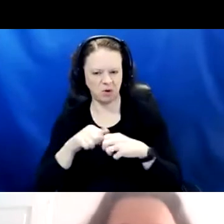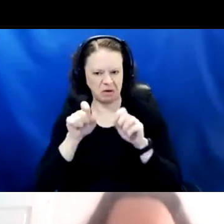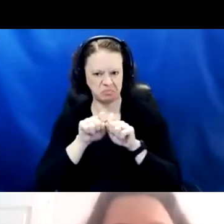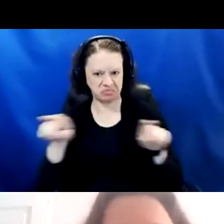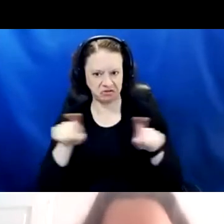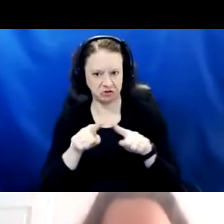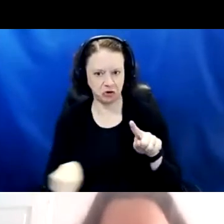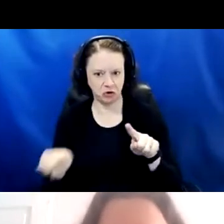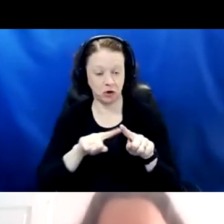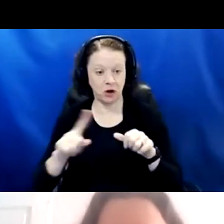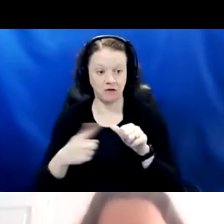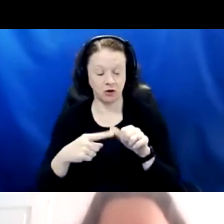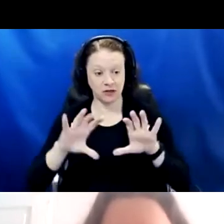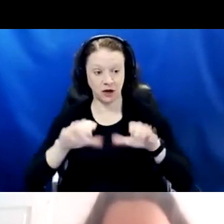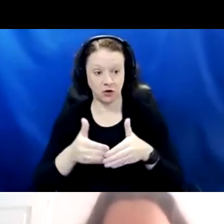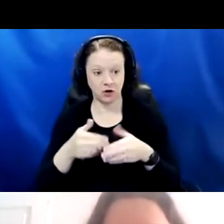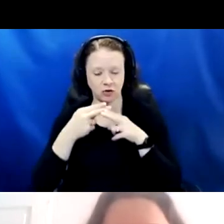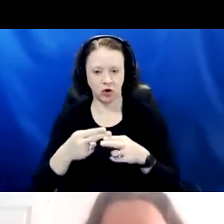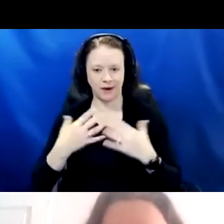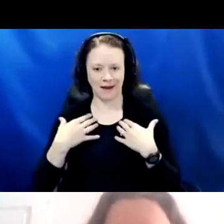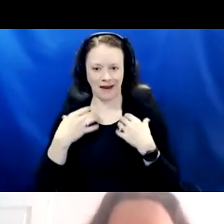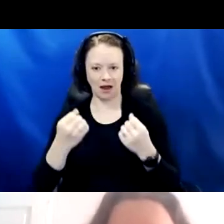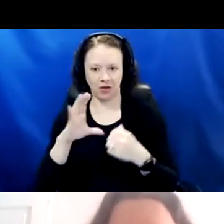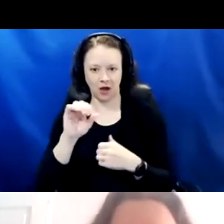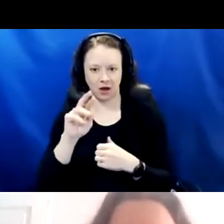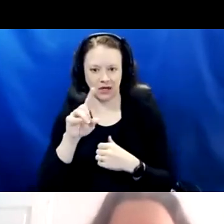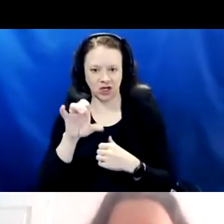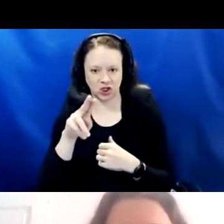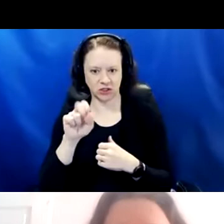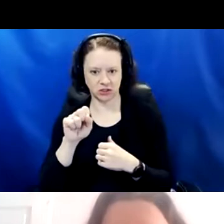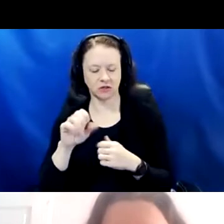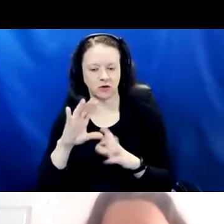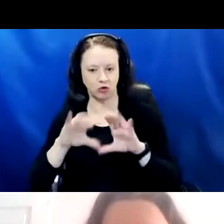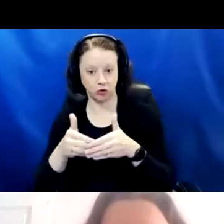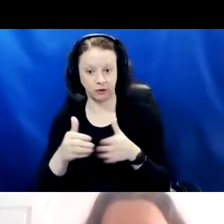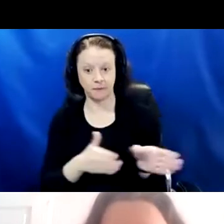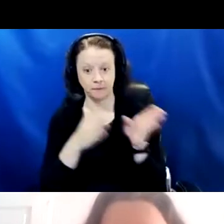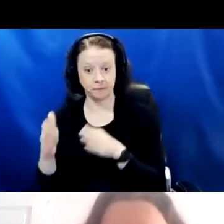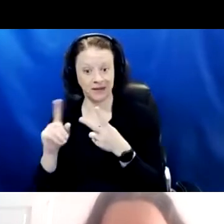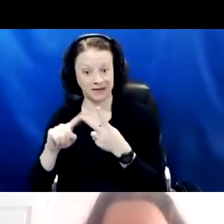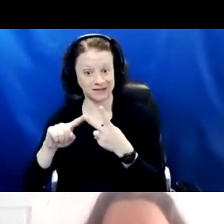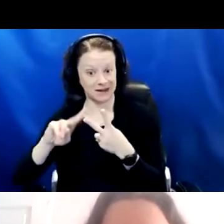the health conditions group. The second category is the high-risk disability group.